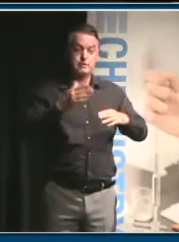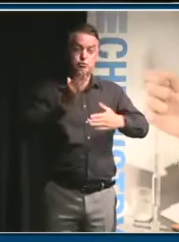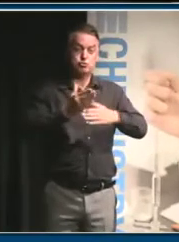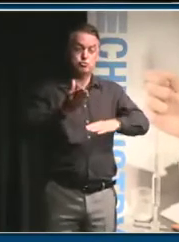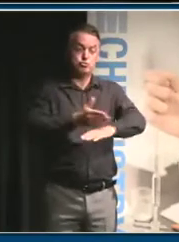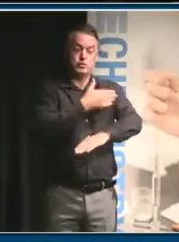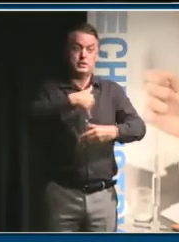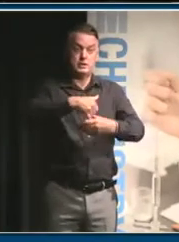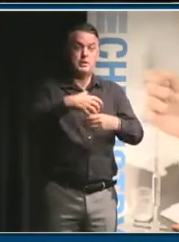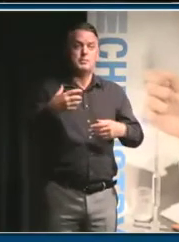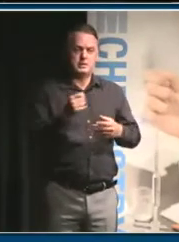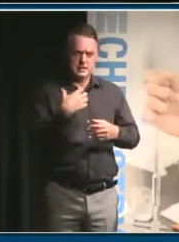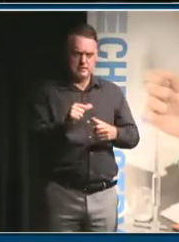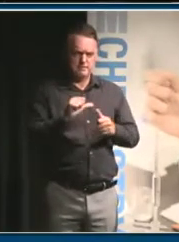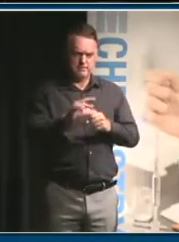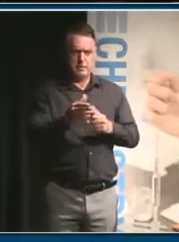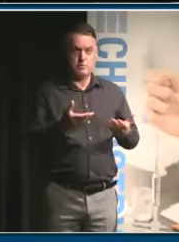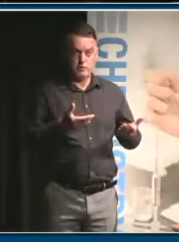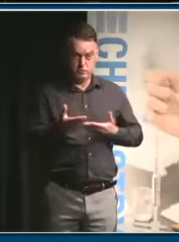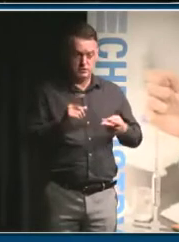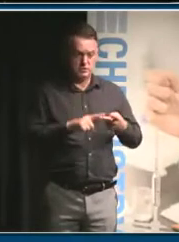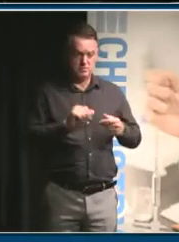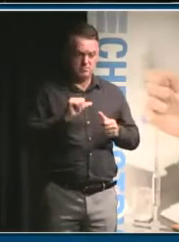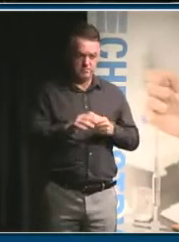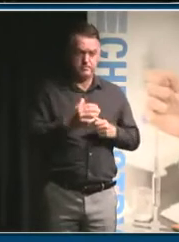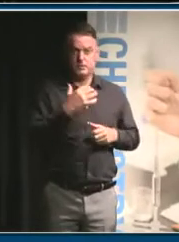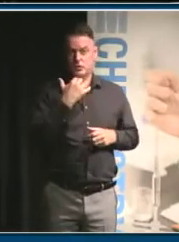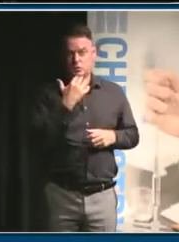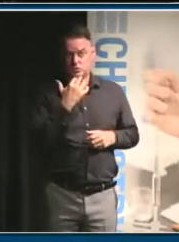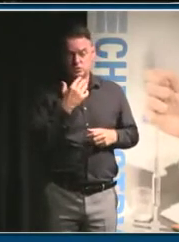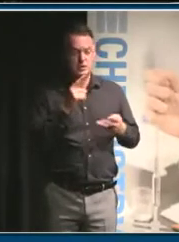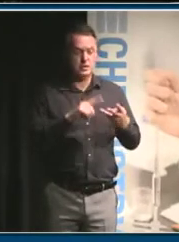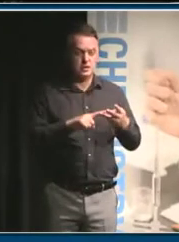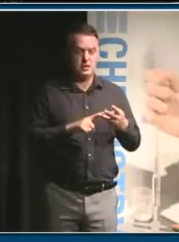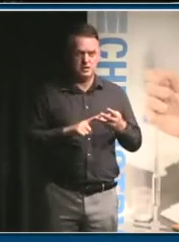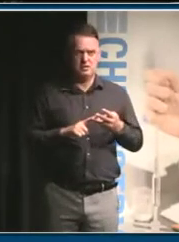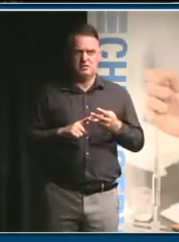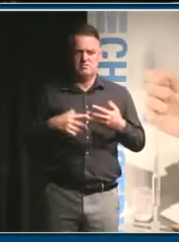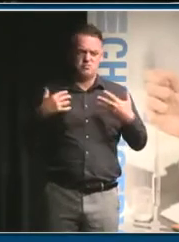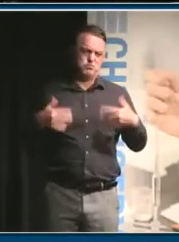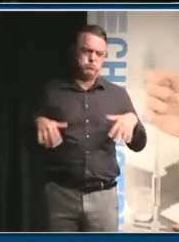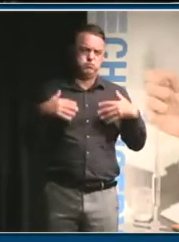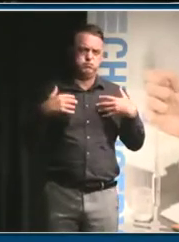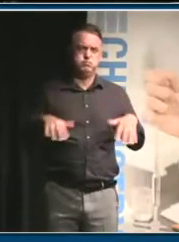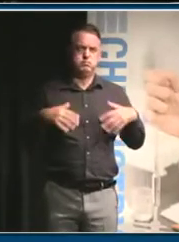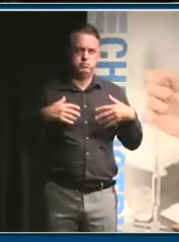to have superior performance, superior cost and succeed on the market for those attributes alone